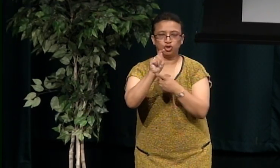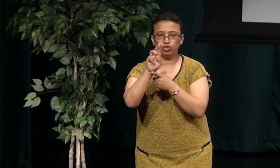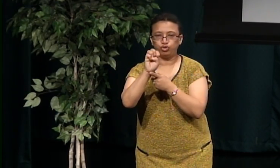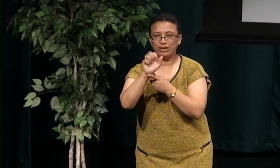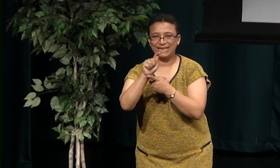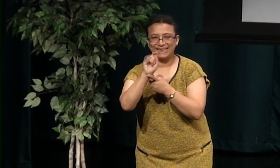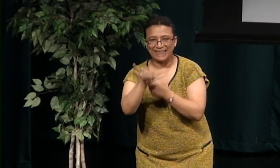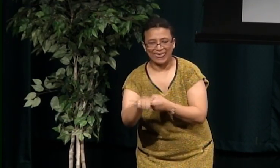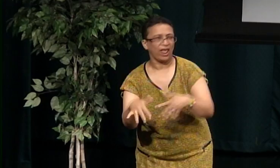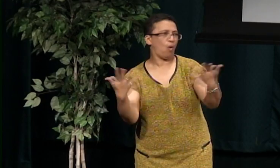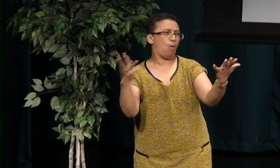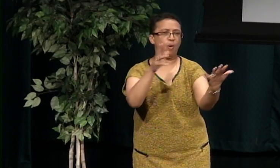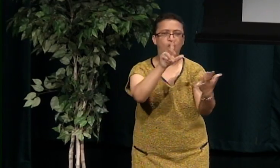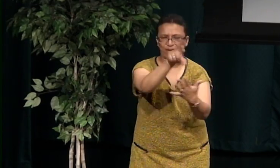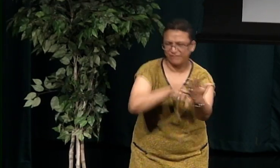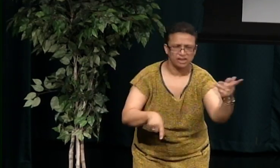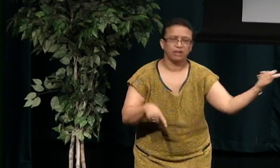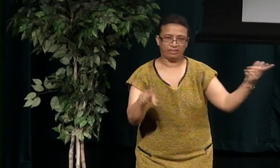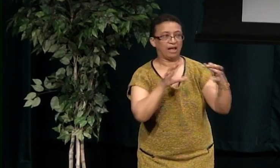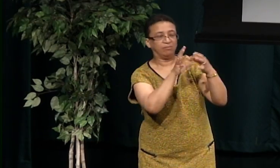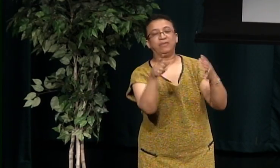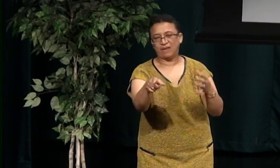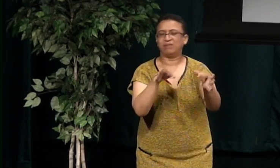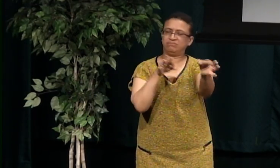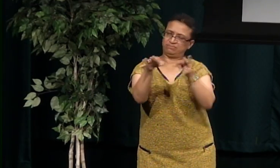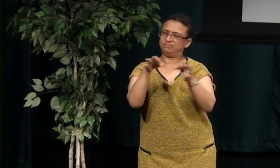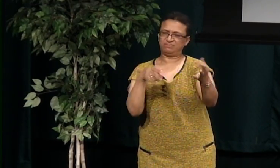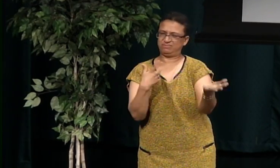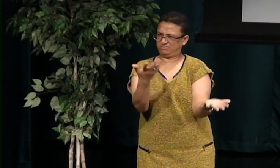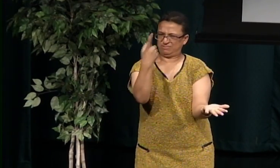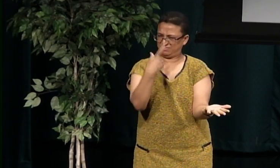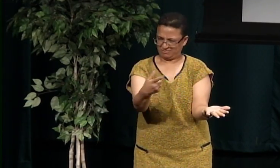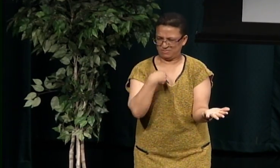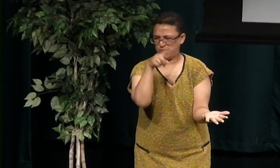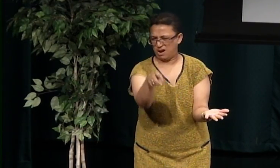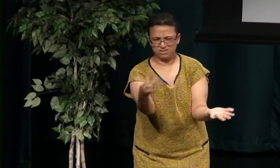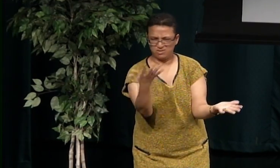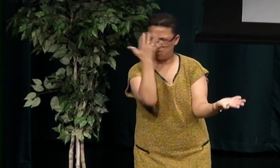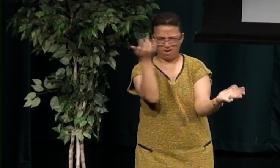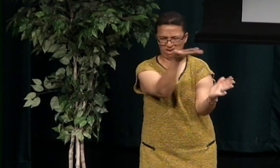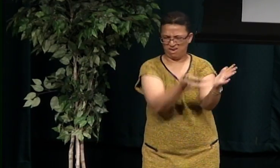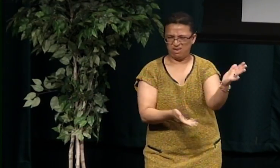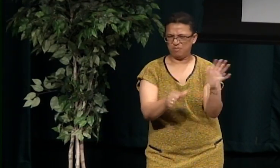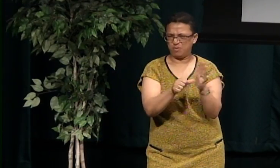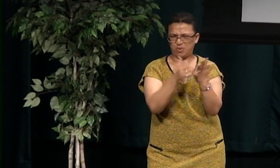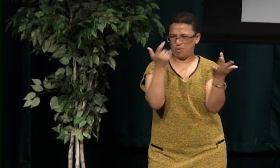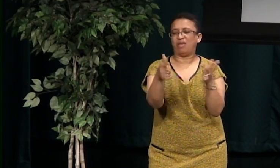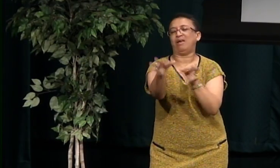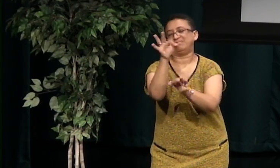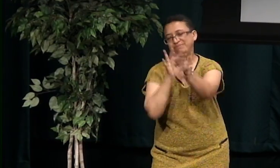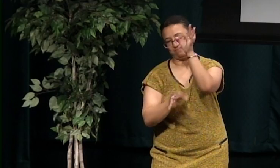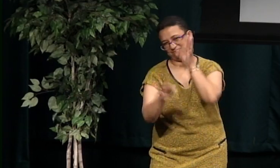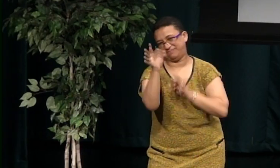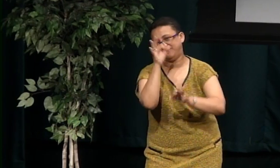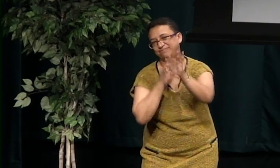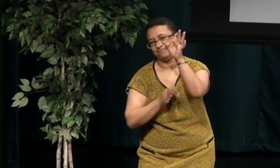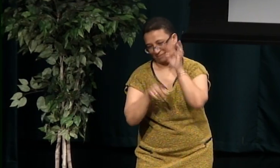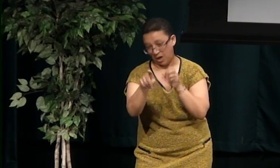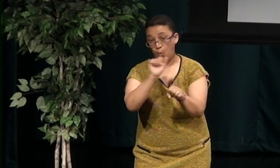there's an international treaty or convention, they're very much involved.